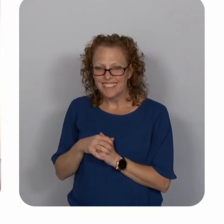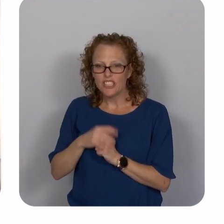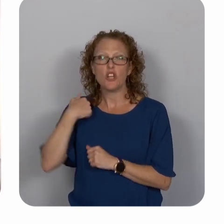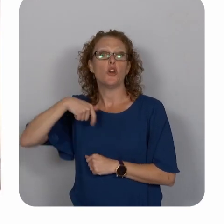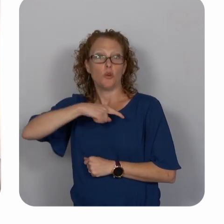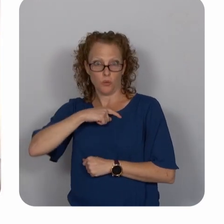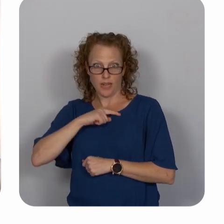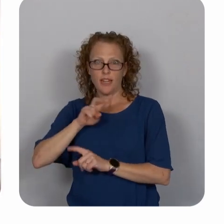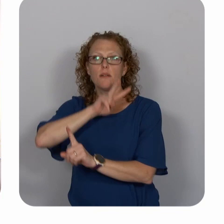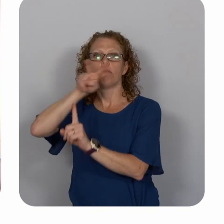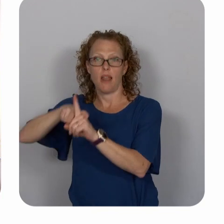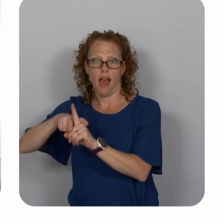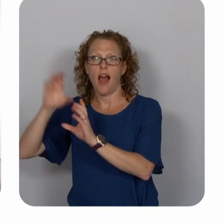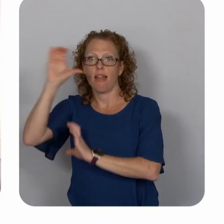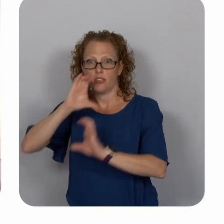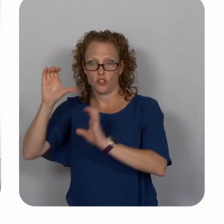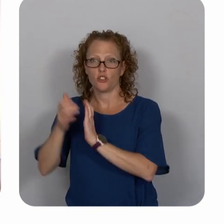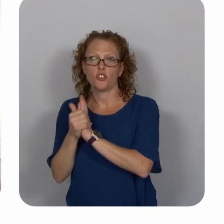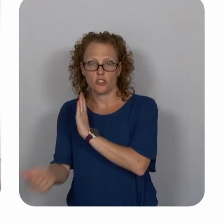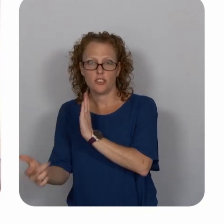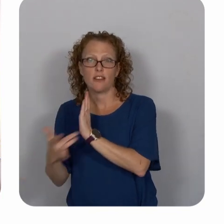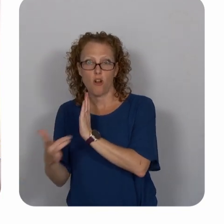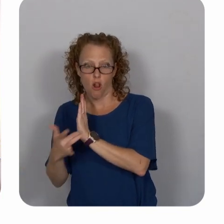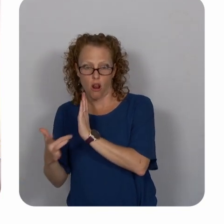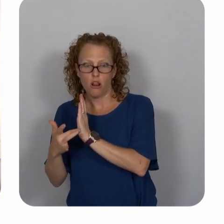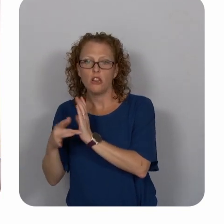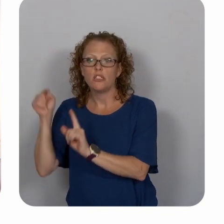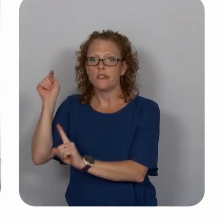In addition to getting a text response from Meta AI,